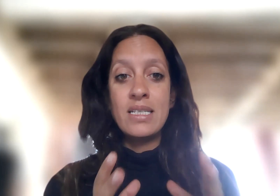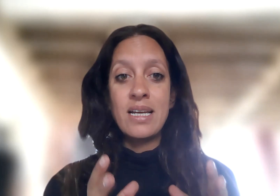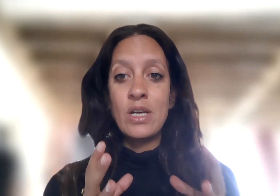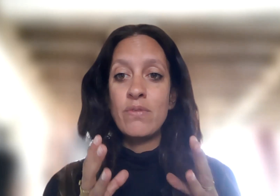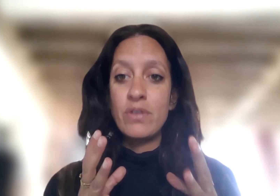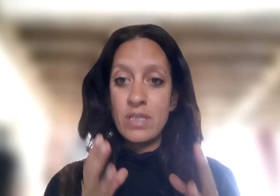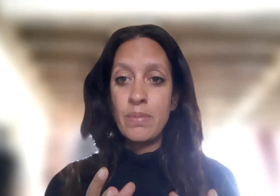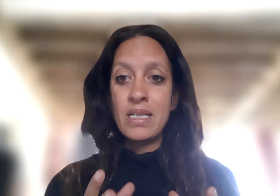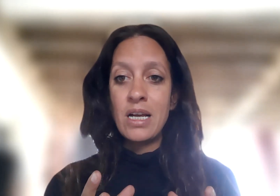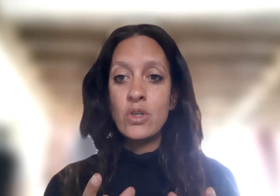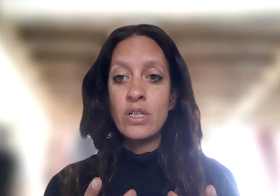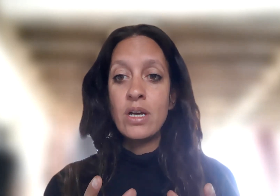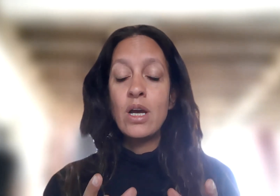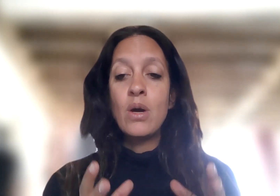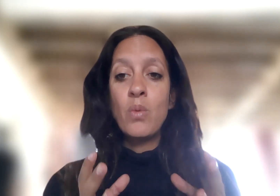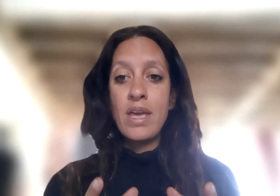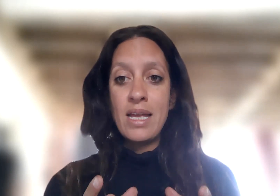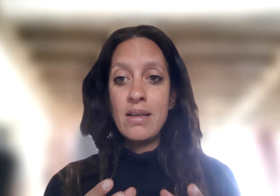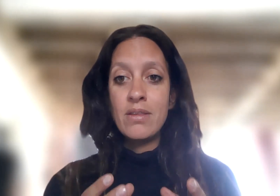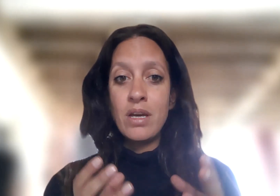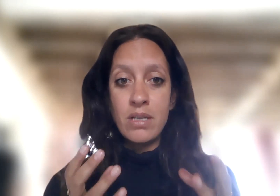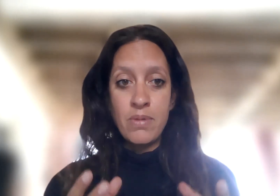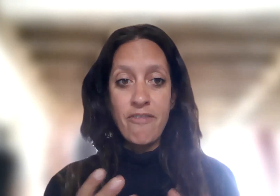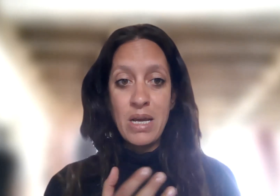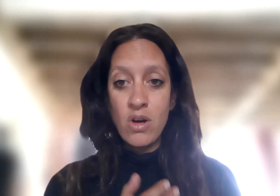desegregation but the research we have done with trinity college Dublin to